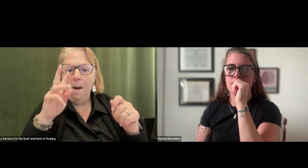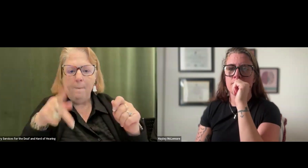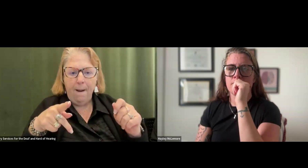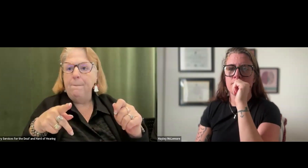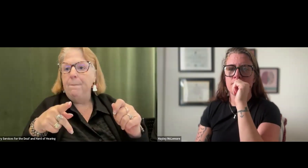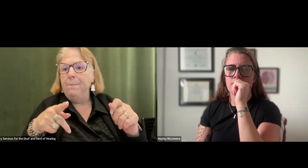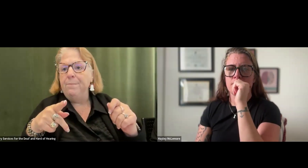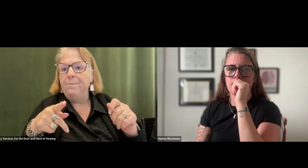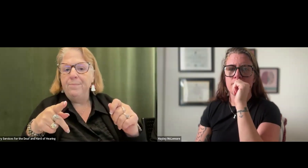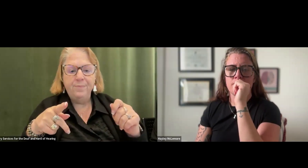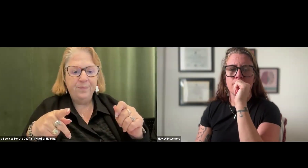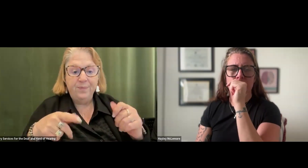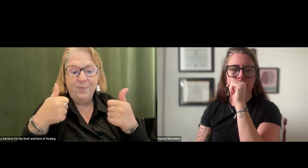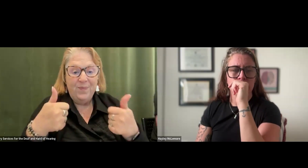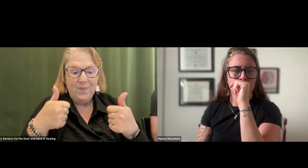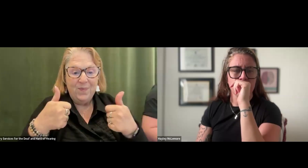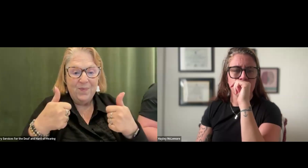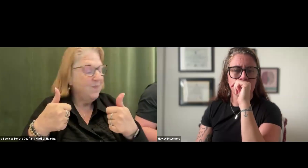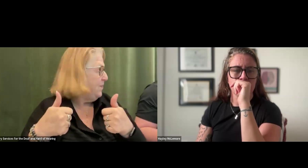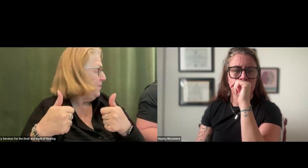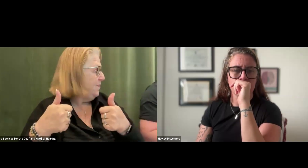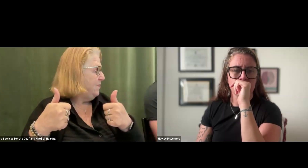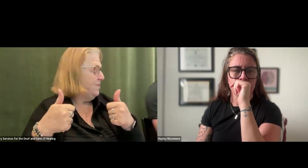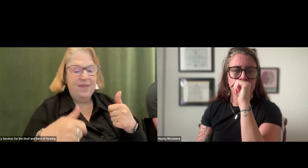well, I do think that we will go ahead and wrap up today's Lunch and Learn.